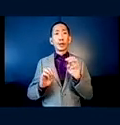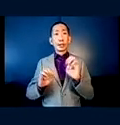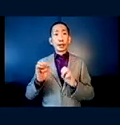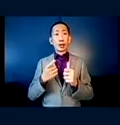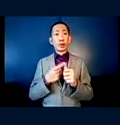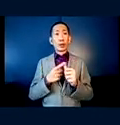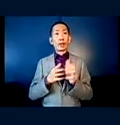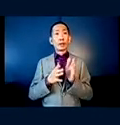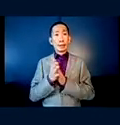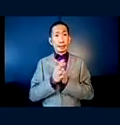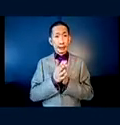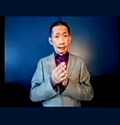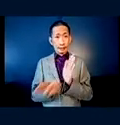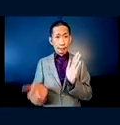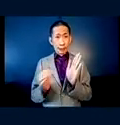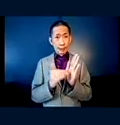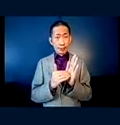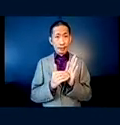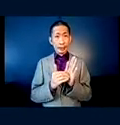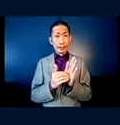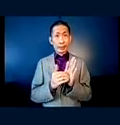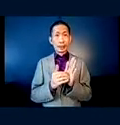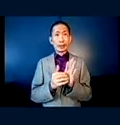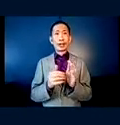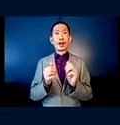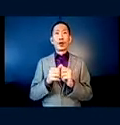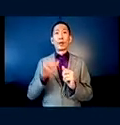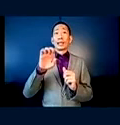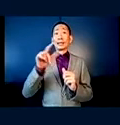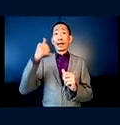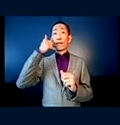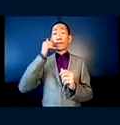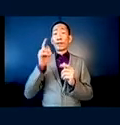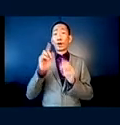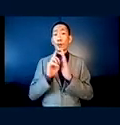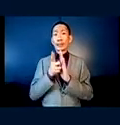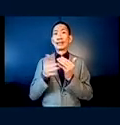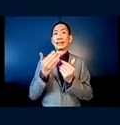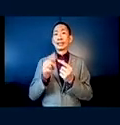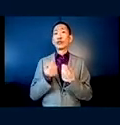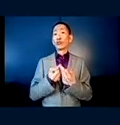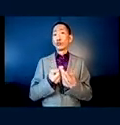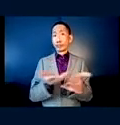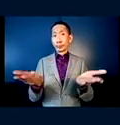INTRODUCED VARIOUS VERSIONS OF EXPERIMENTS, ONE IS INCENTIVES AGAIN, LENTILS REPLACED BY CELL